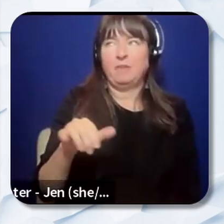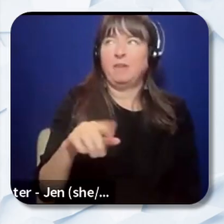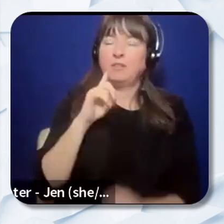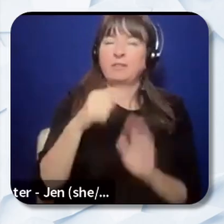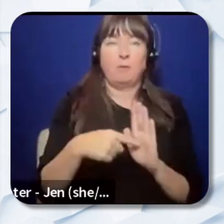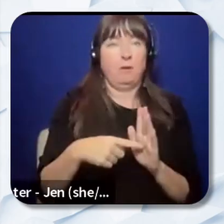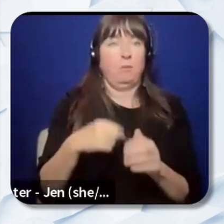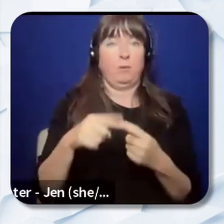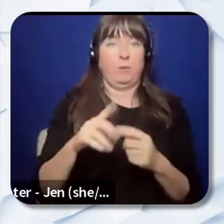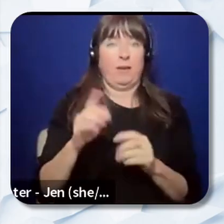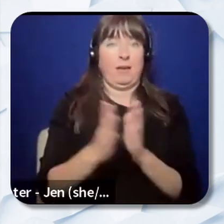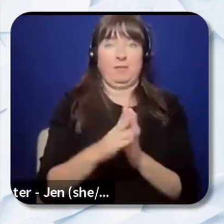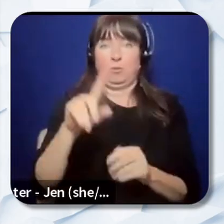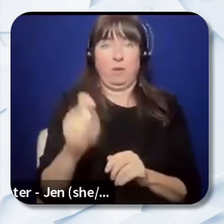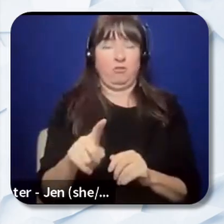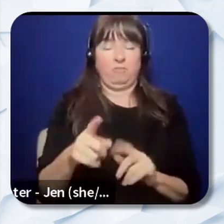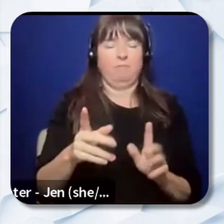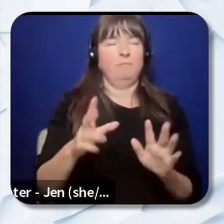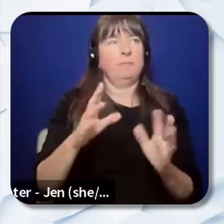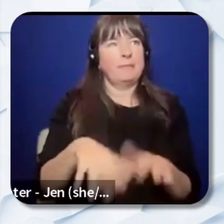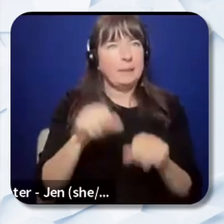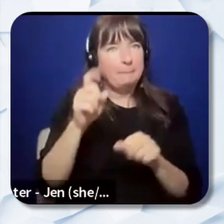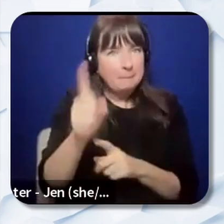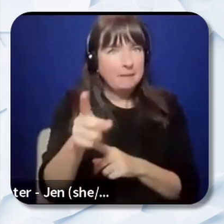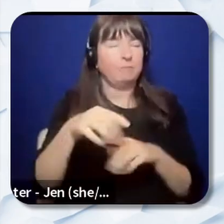So one big thing when I was a trainer but even getting trained myself and just talking to the